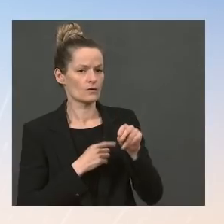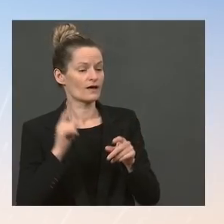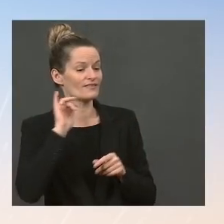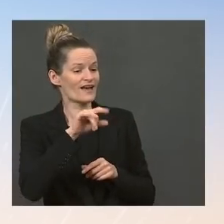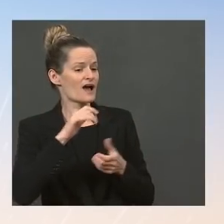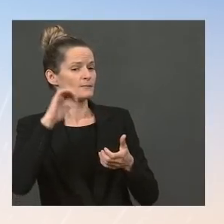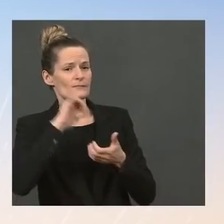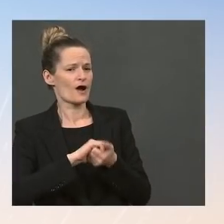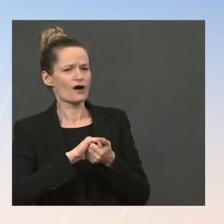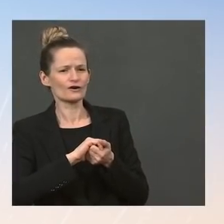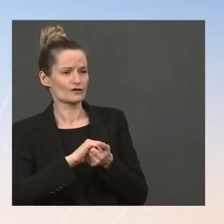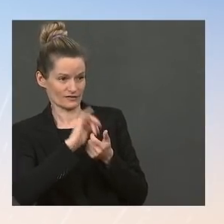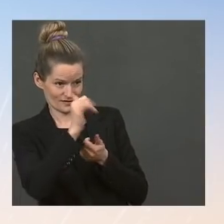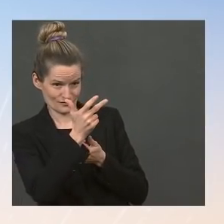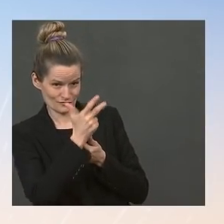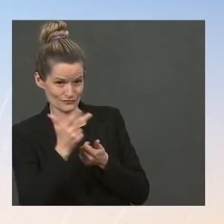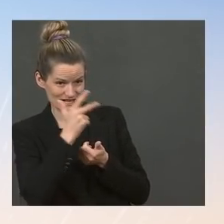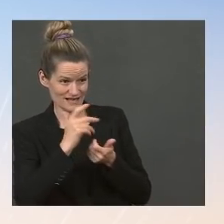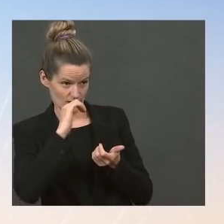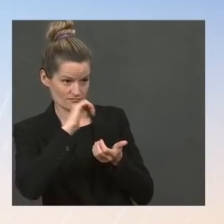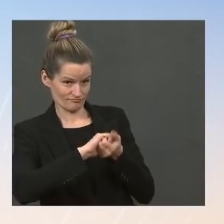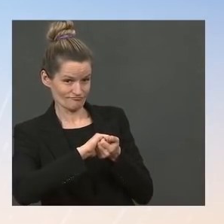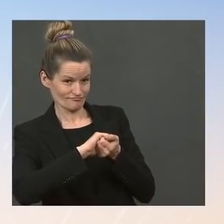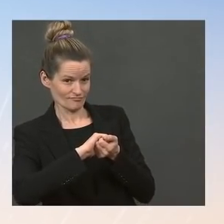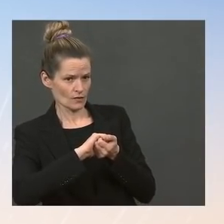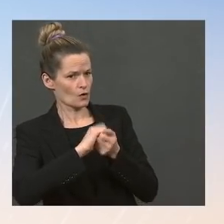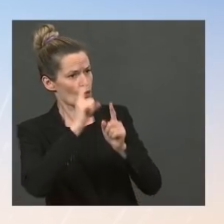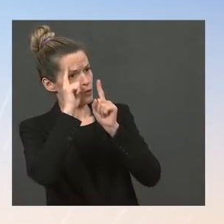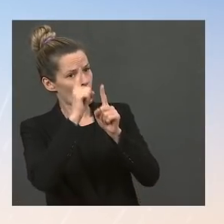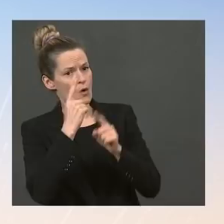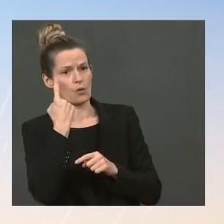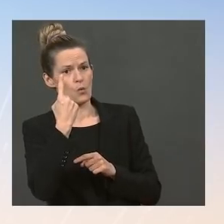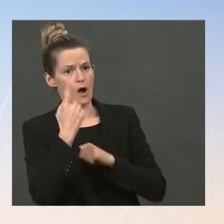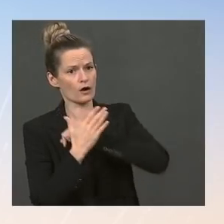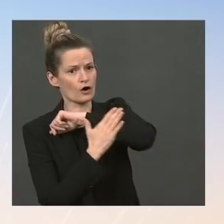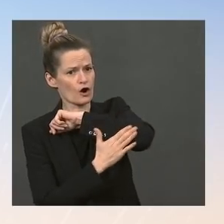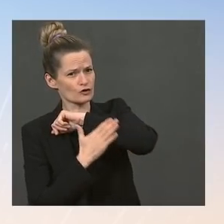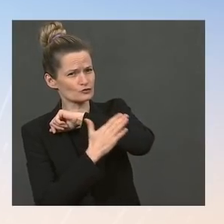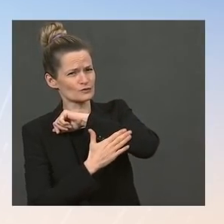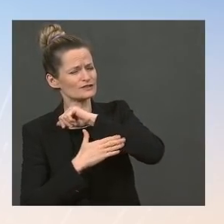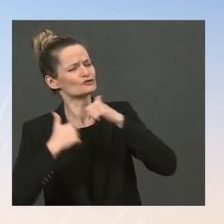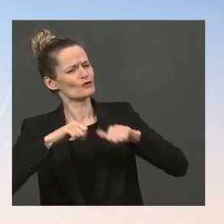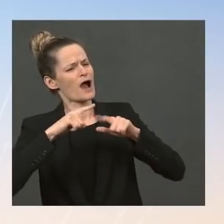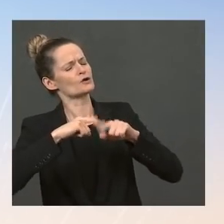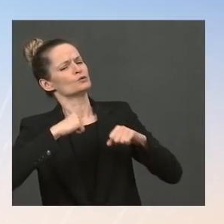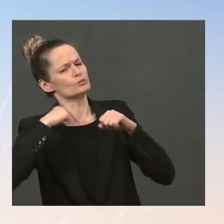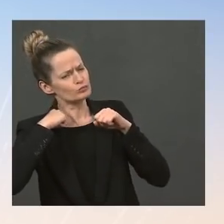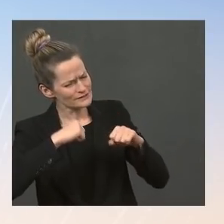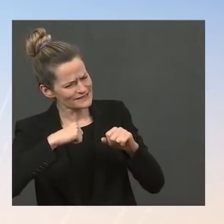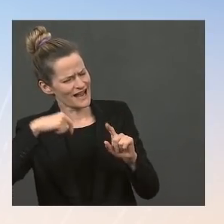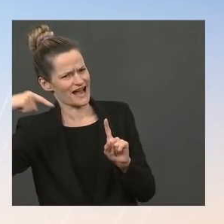This is about advancing our strategic interests, the strategic interest of the United States, upholding the international rules-based order,